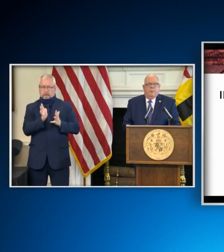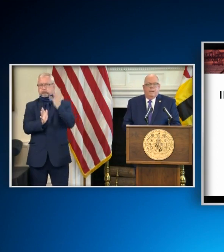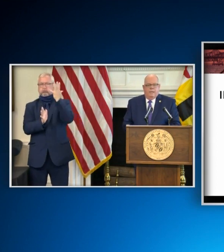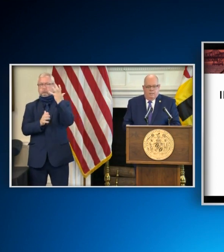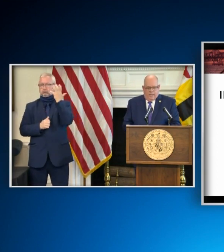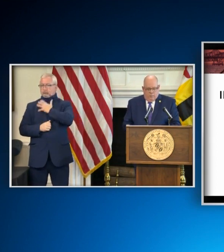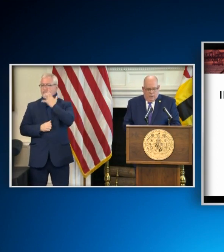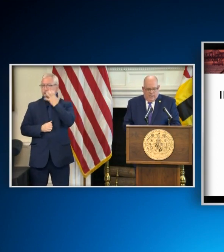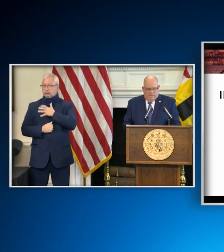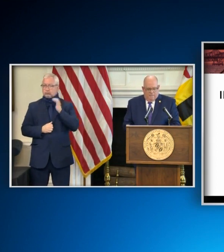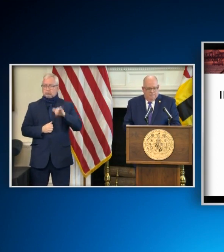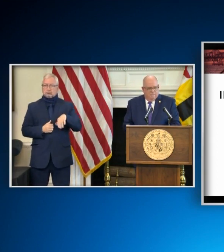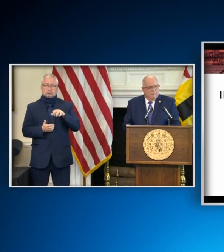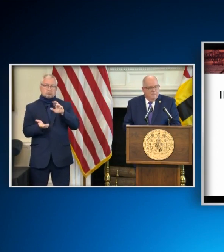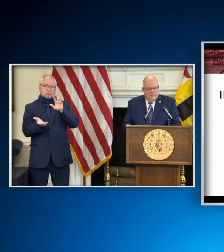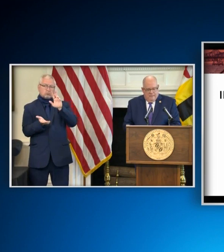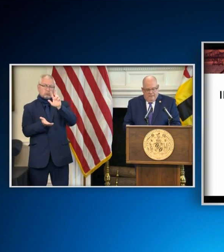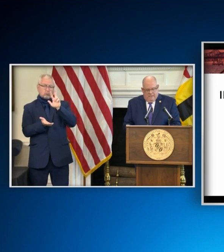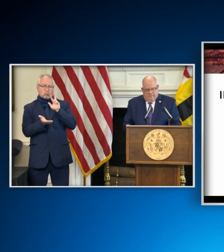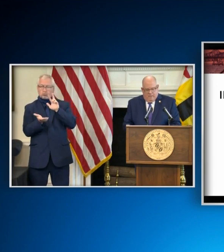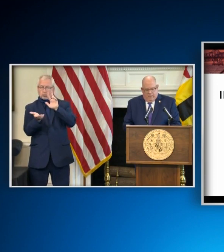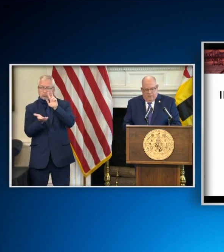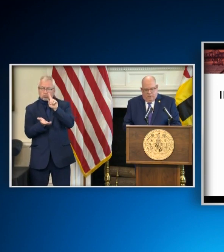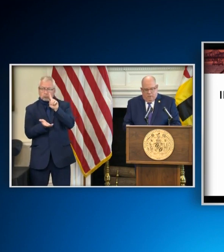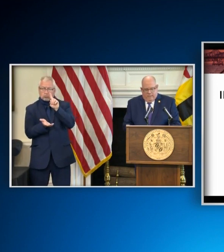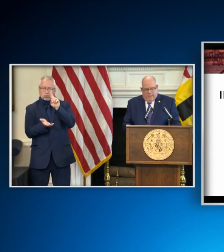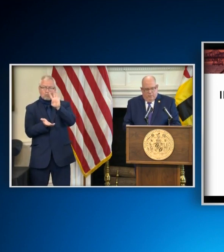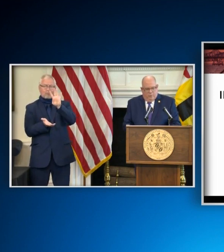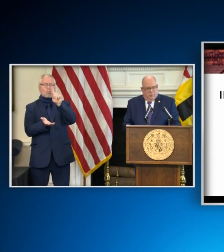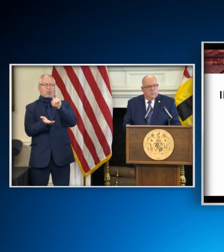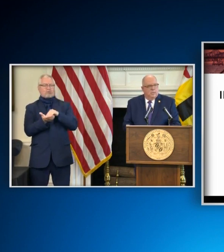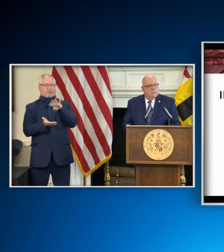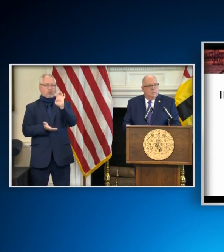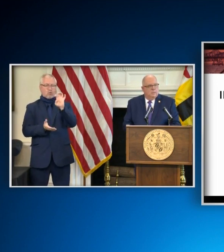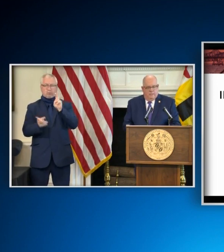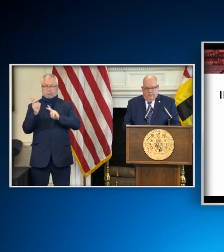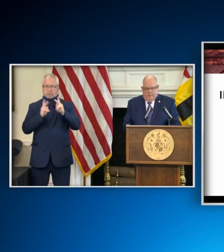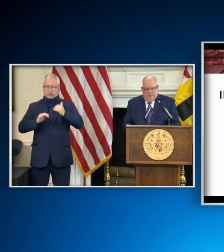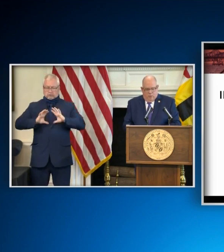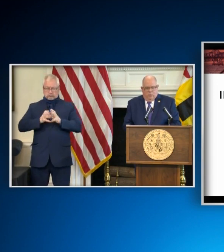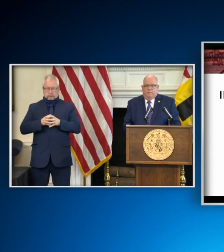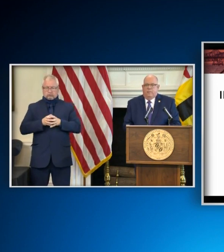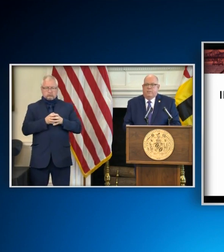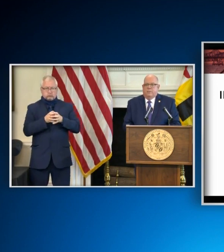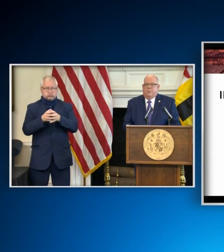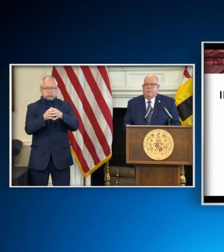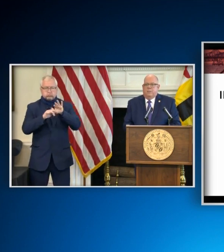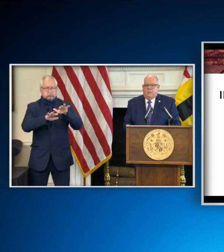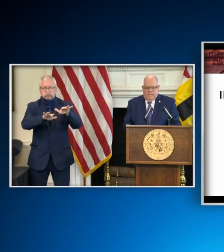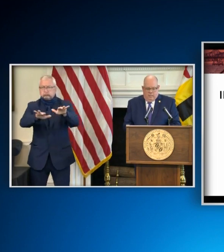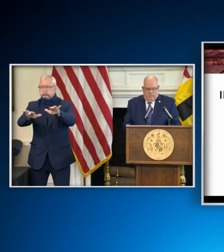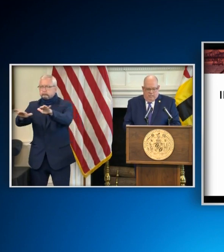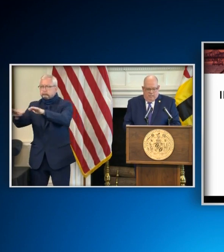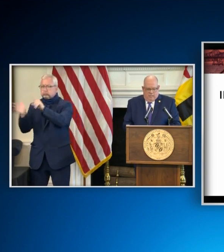TRACING CAPACITY BY 500% WITH 1400 CASE INVESTIGATORS NOW OPERATING STATEWIDE.